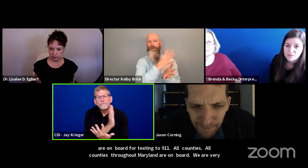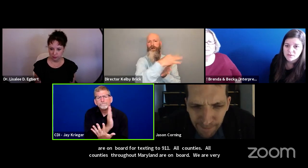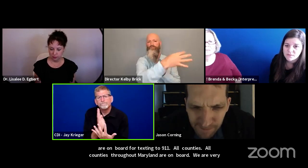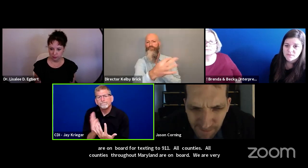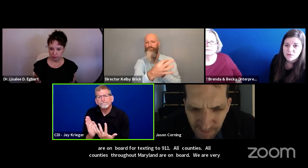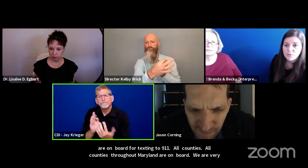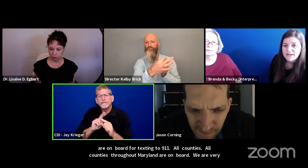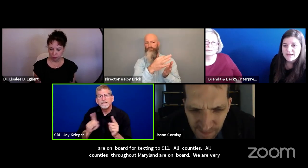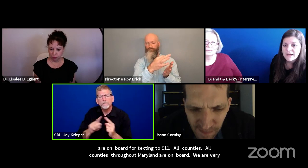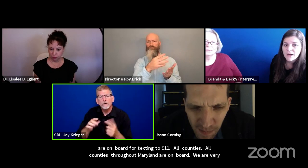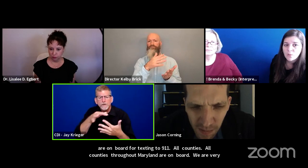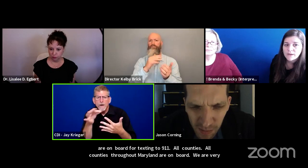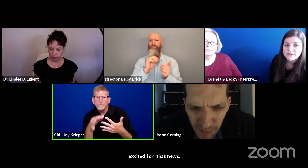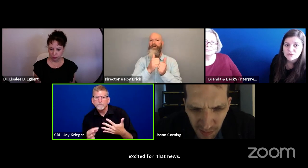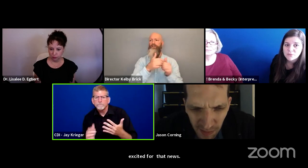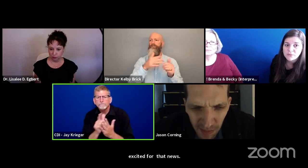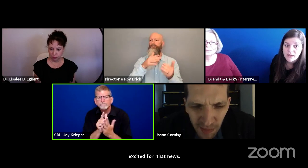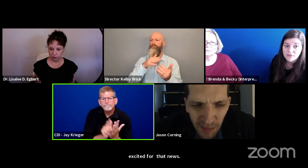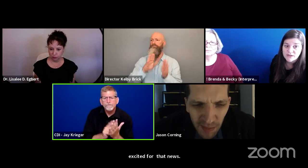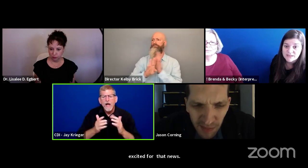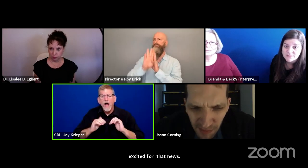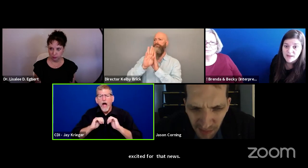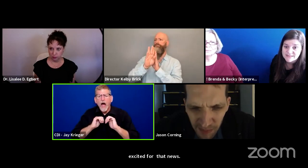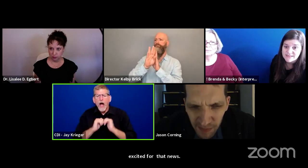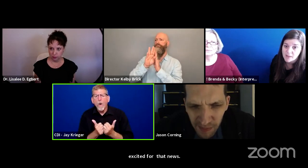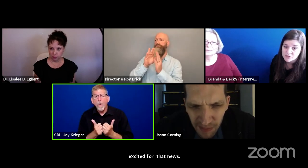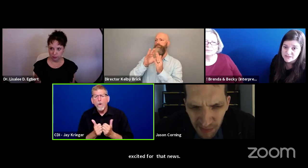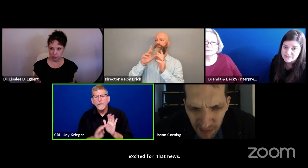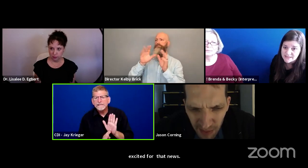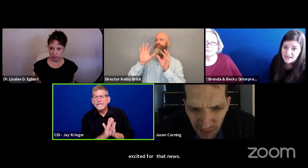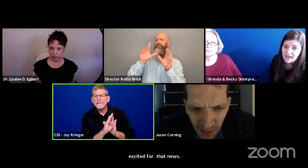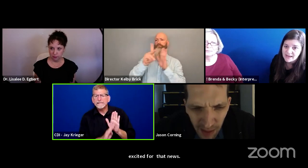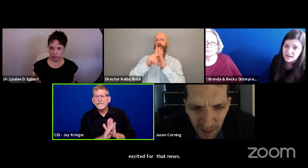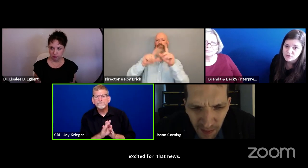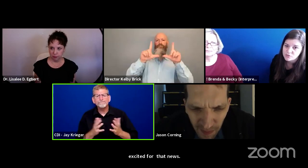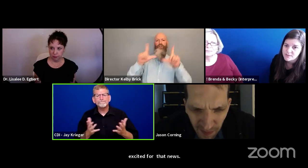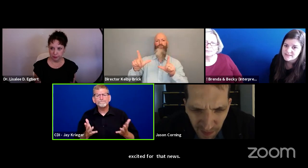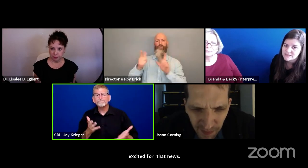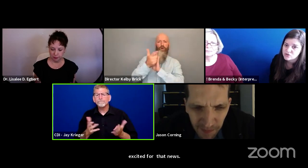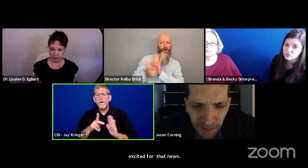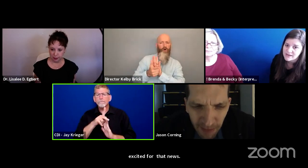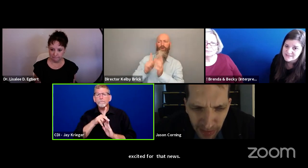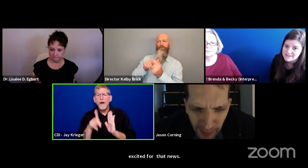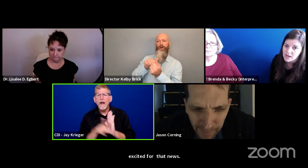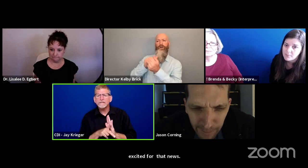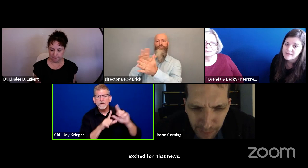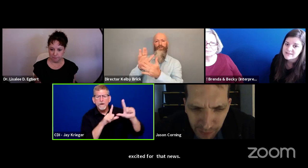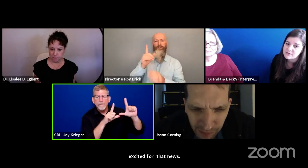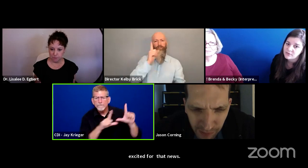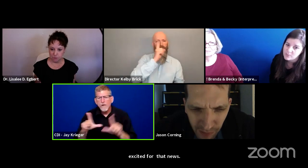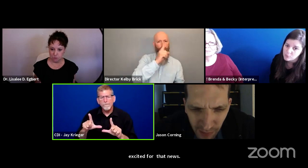Again, we wanted to reply with various policy options and how to best address a policy framework